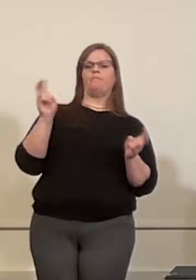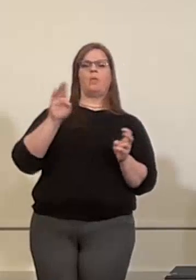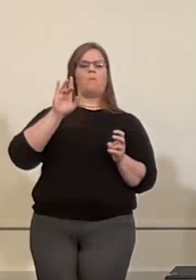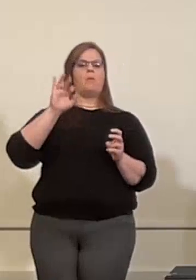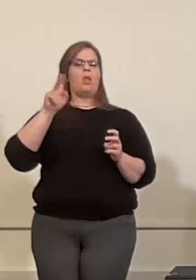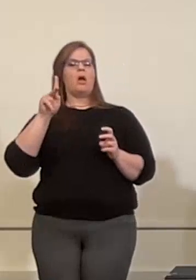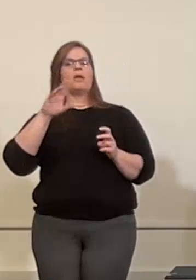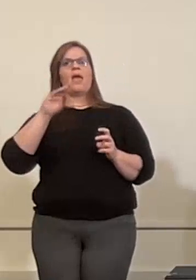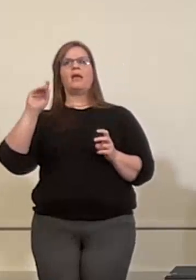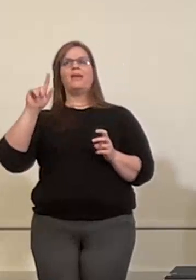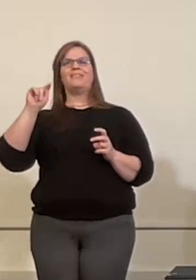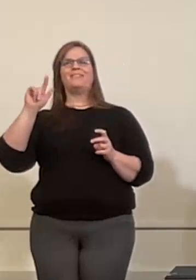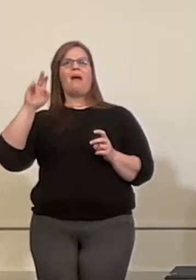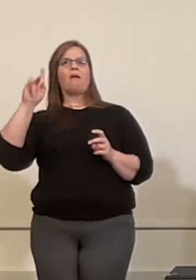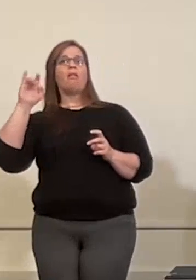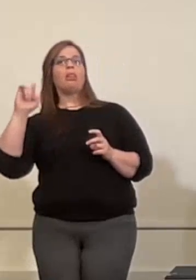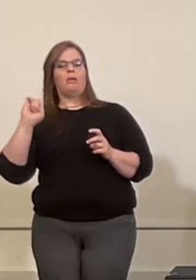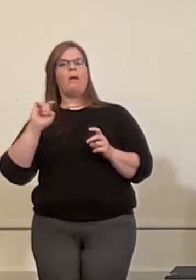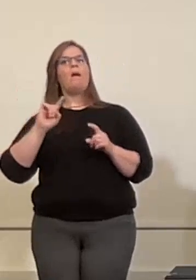essential for a really good accessibility program.